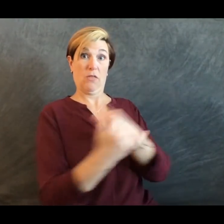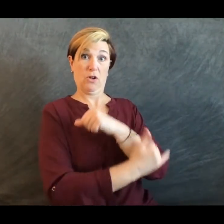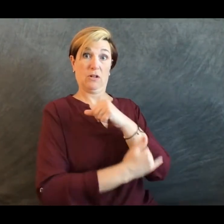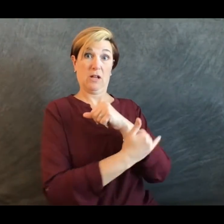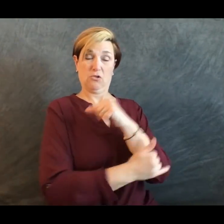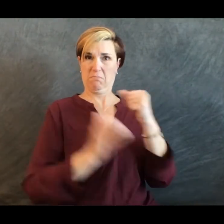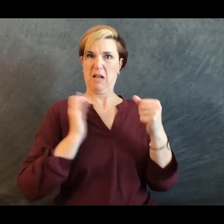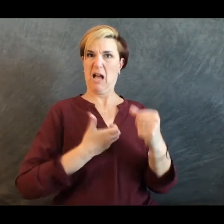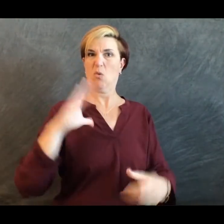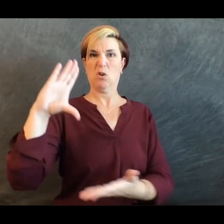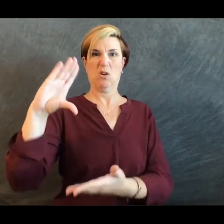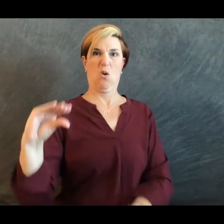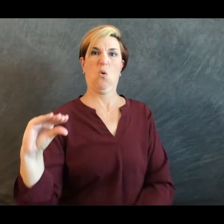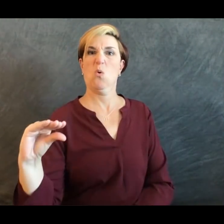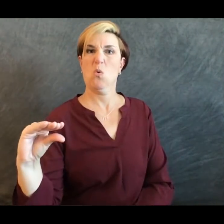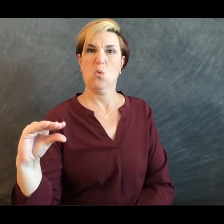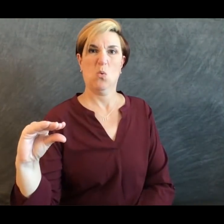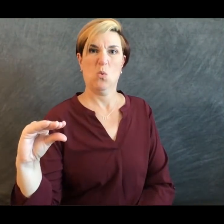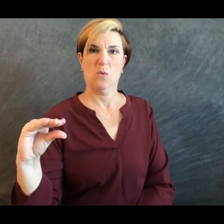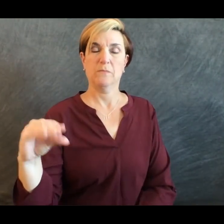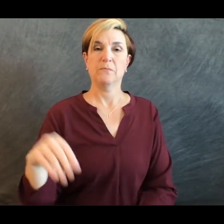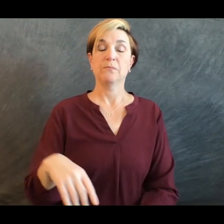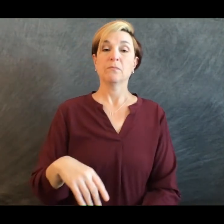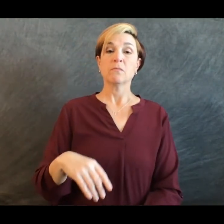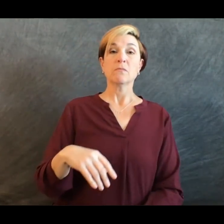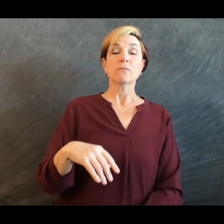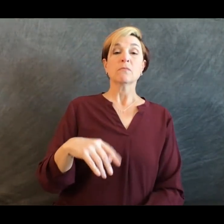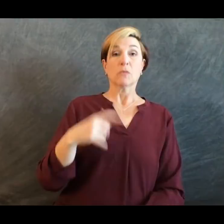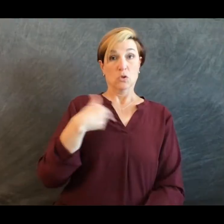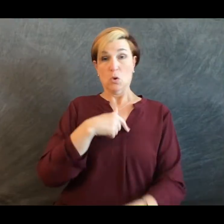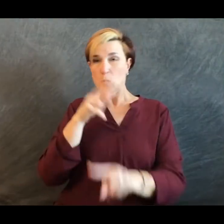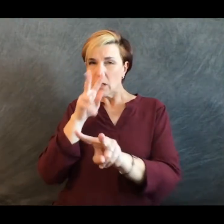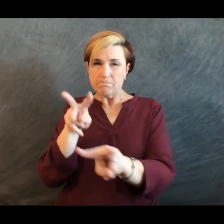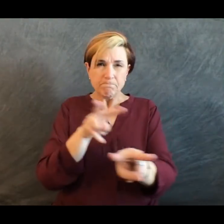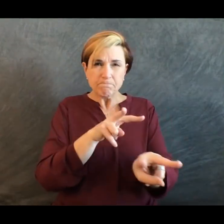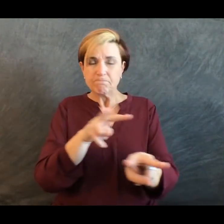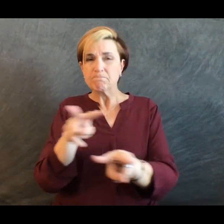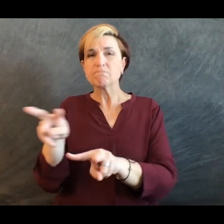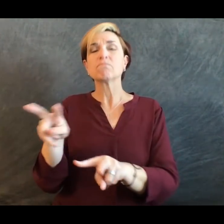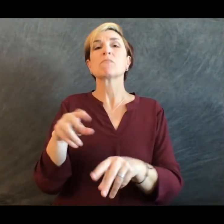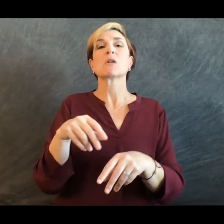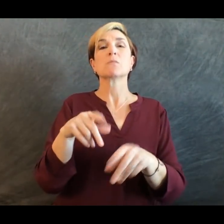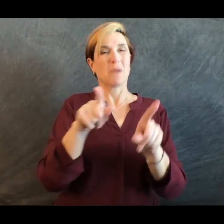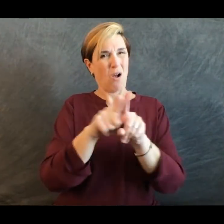virus's impact on our cherished african-american communities because